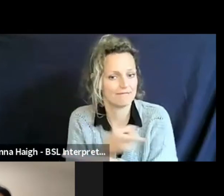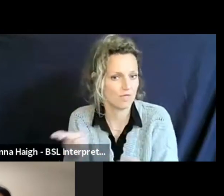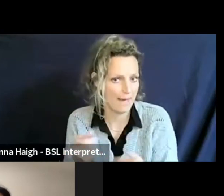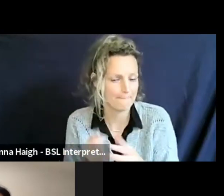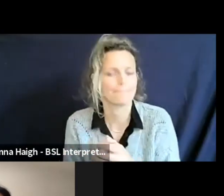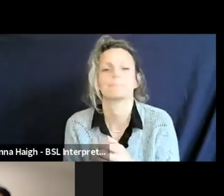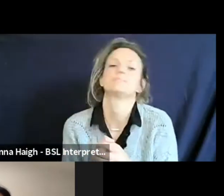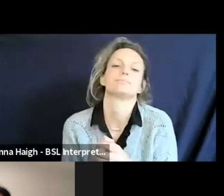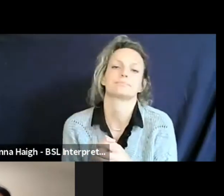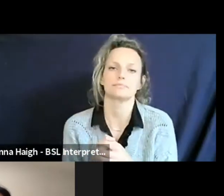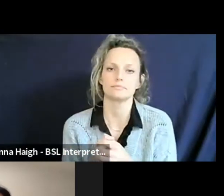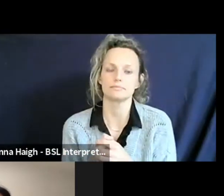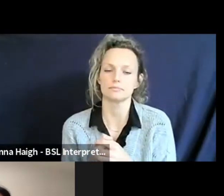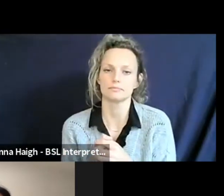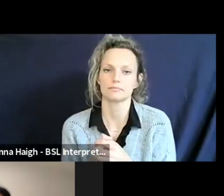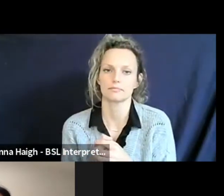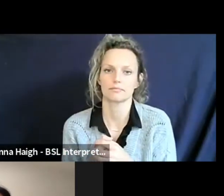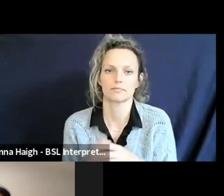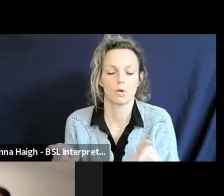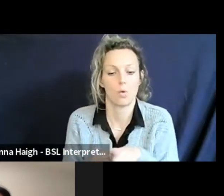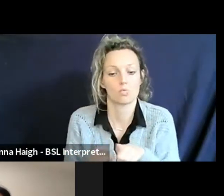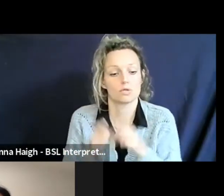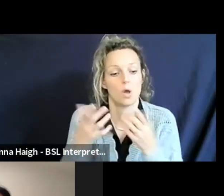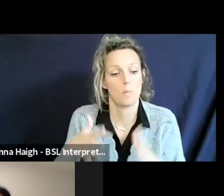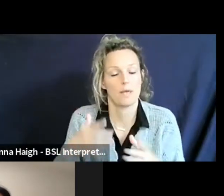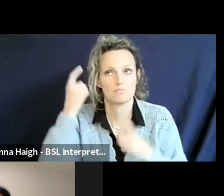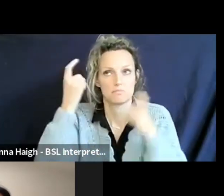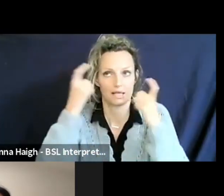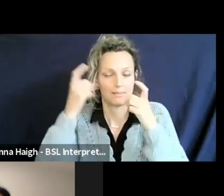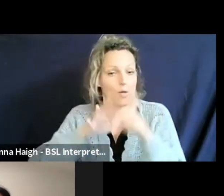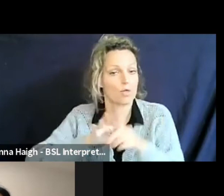We have done a lot of research with our staff about how we can streamline that process to make it easier for